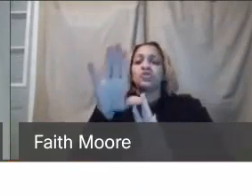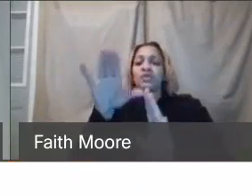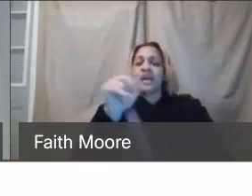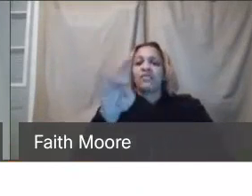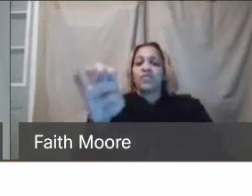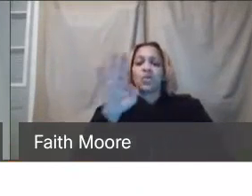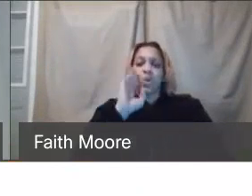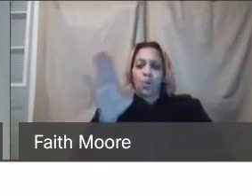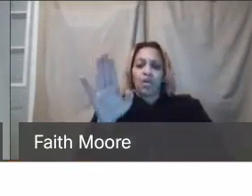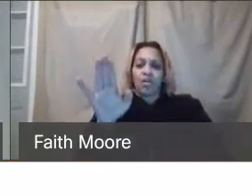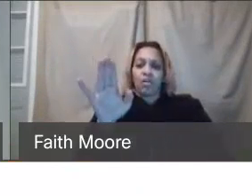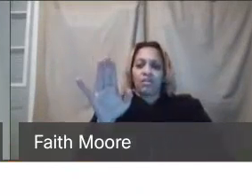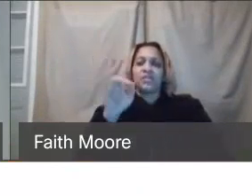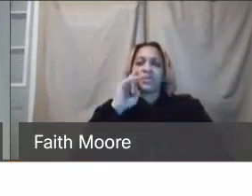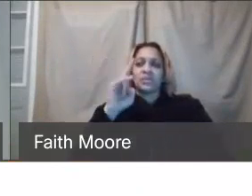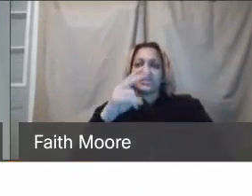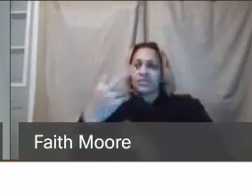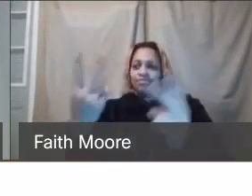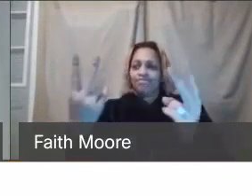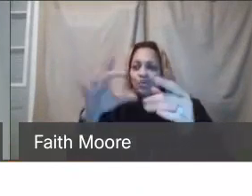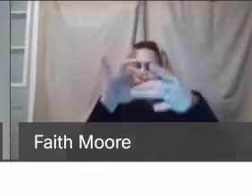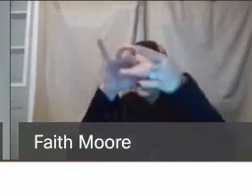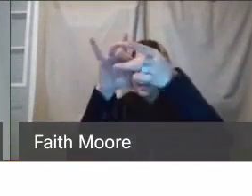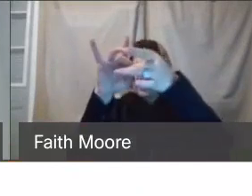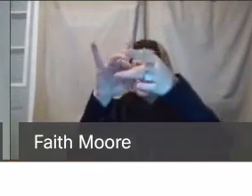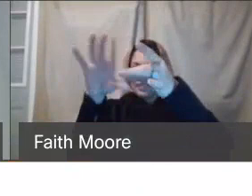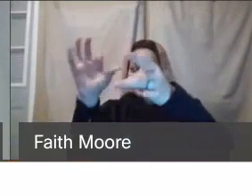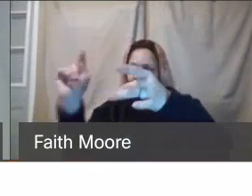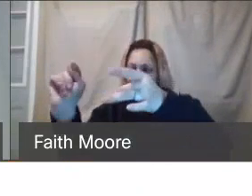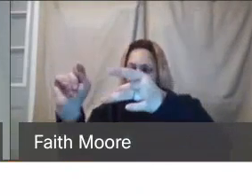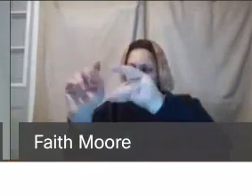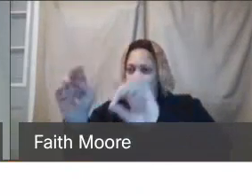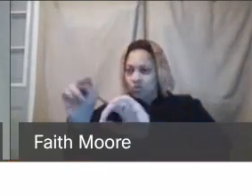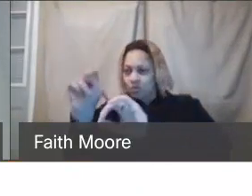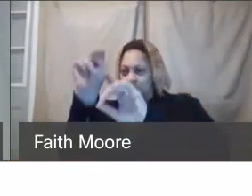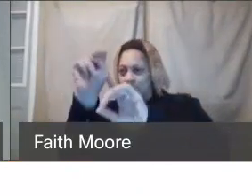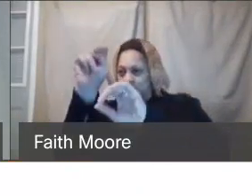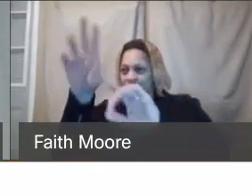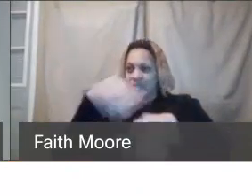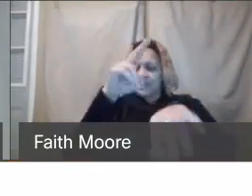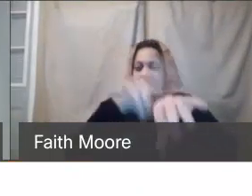To bracketed segments of 15th street that roadway is to the North and national park service roadways to the South.